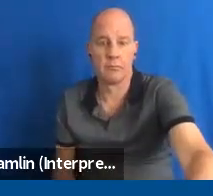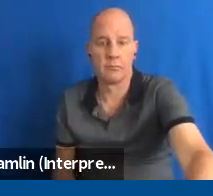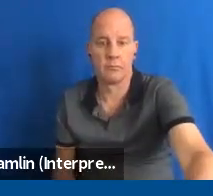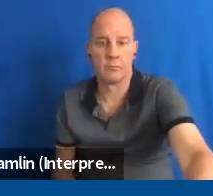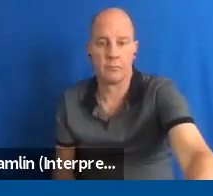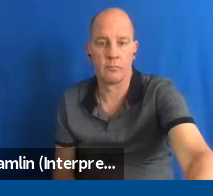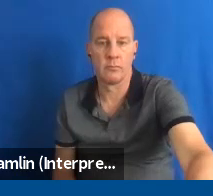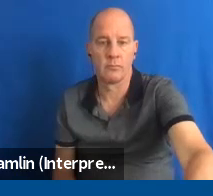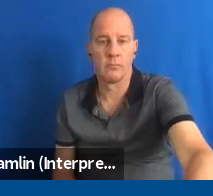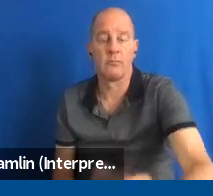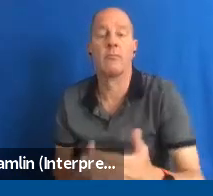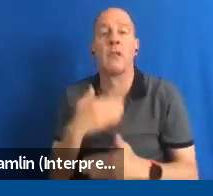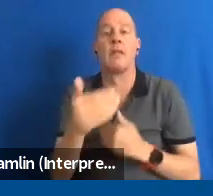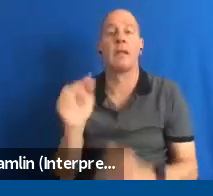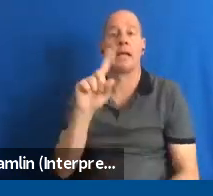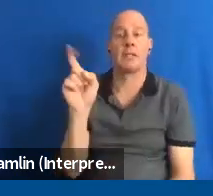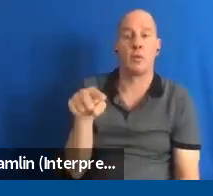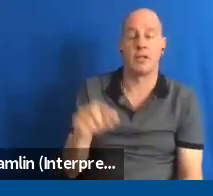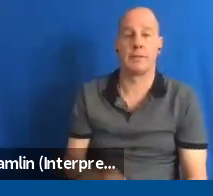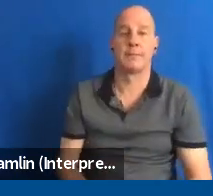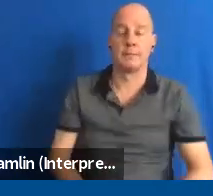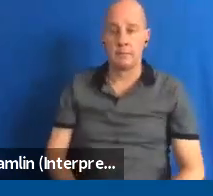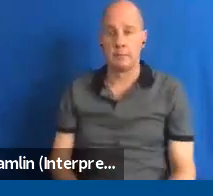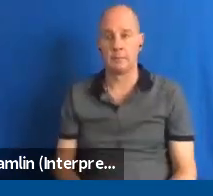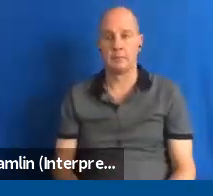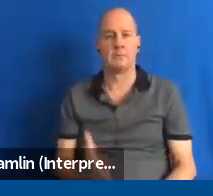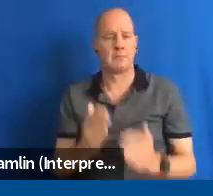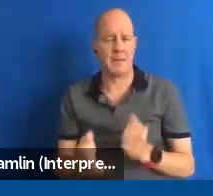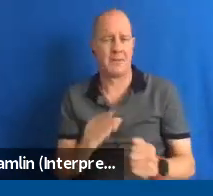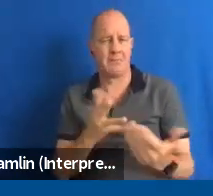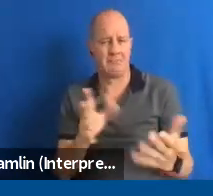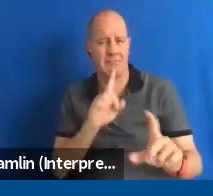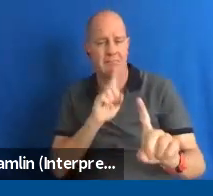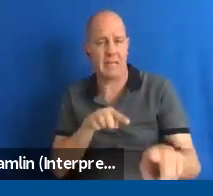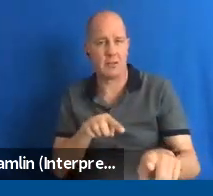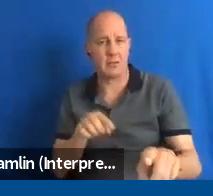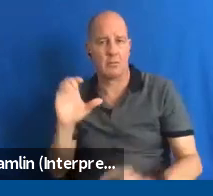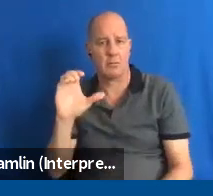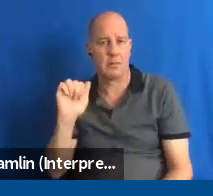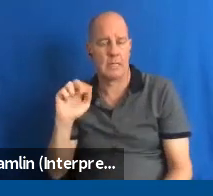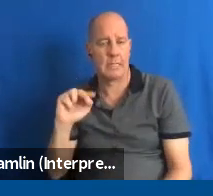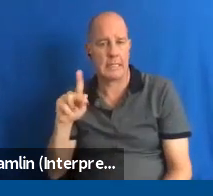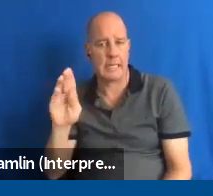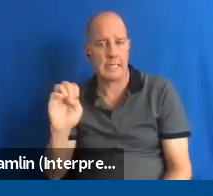The next question and you may have answered this already, Candice, but a person asks... I hear